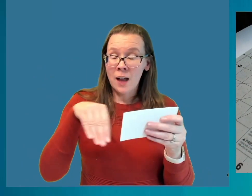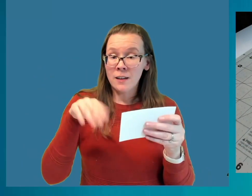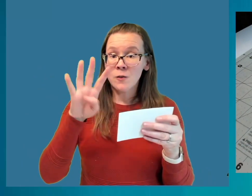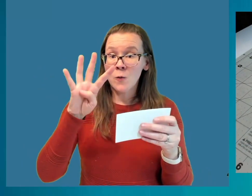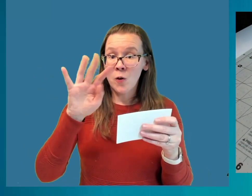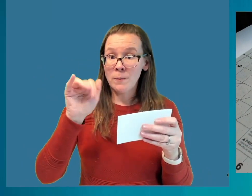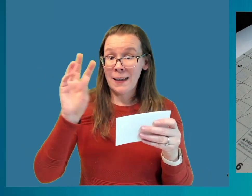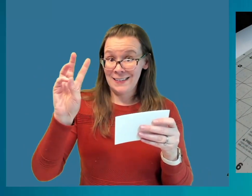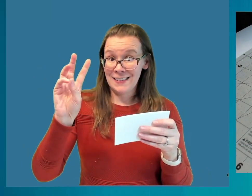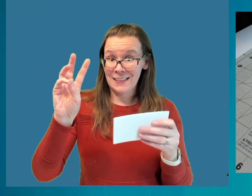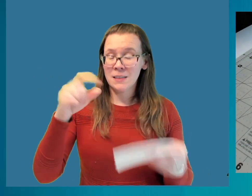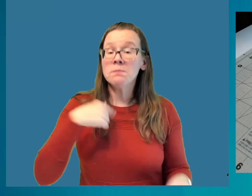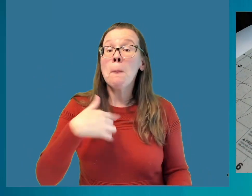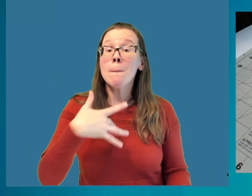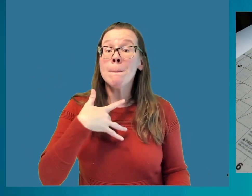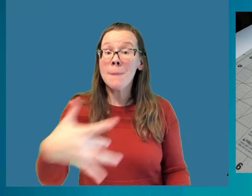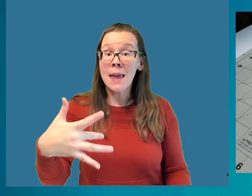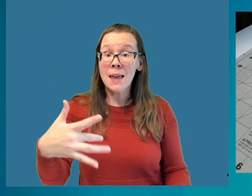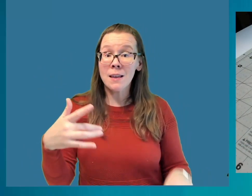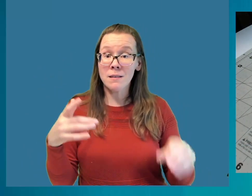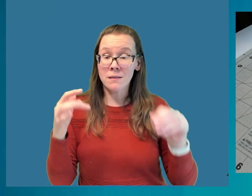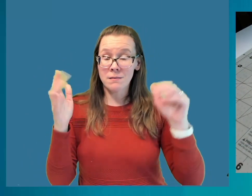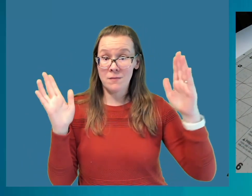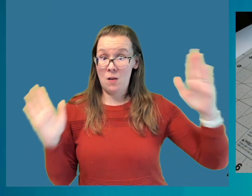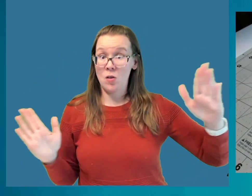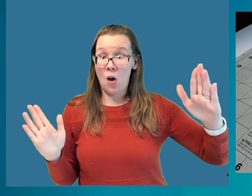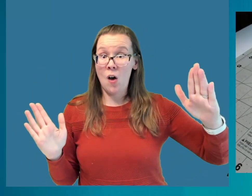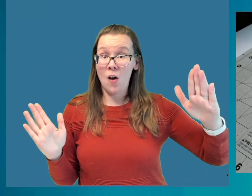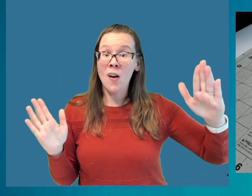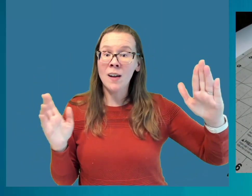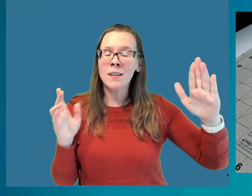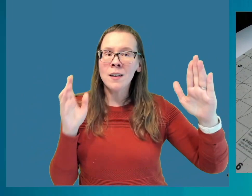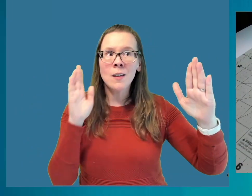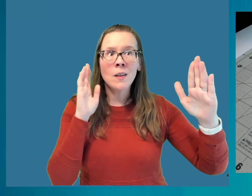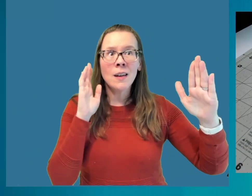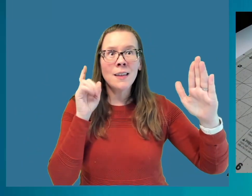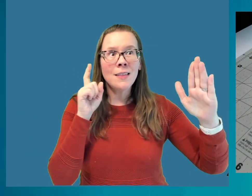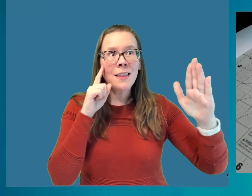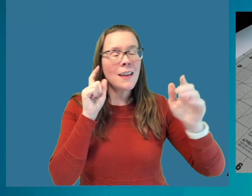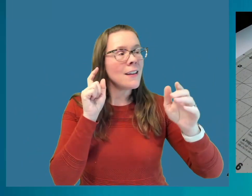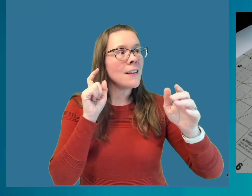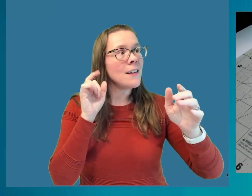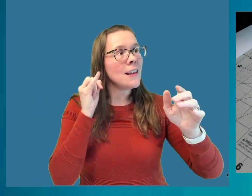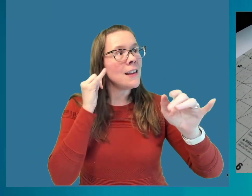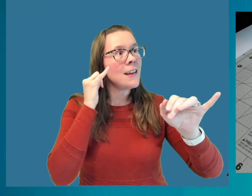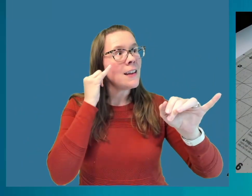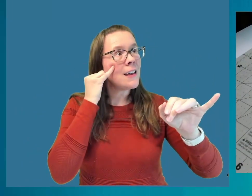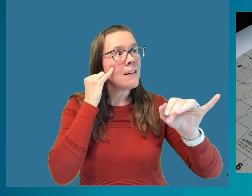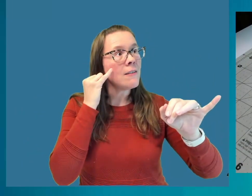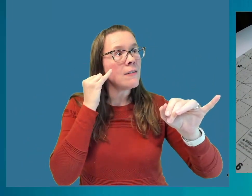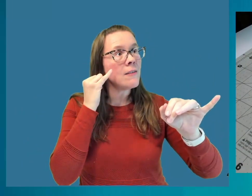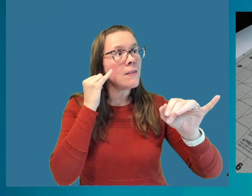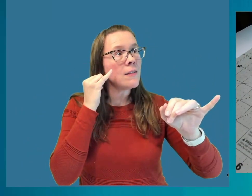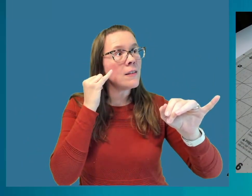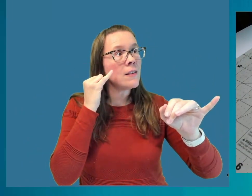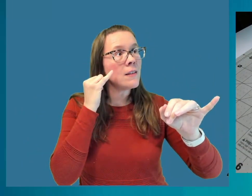And I've cut this to exactly 4 x 6 inches. Um... and if you're cutting it off of the bolt,